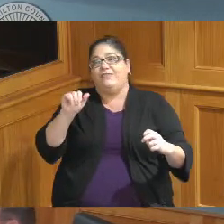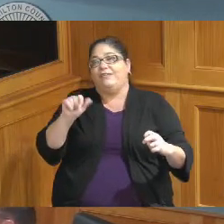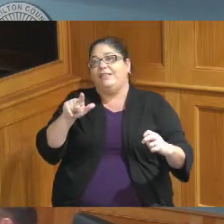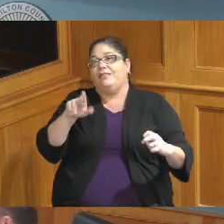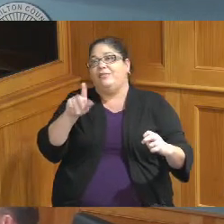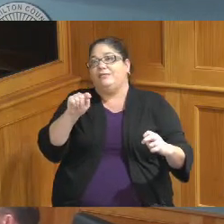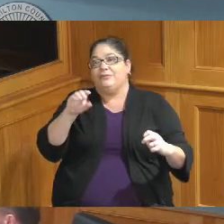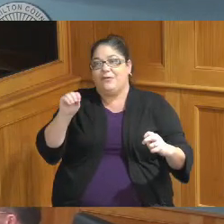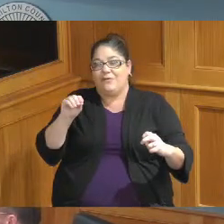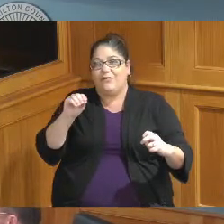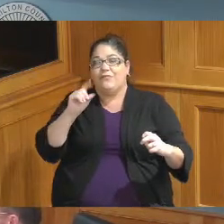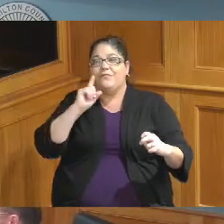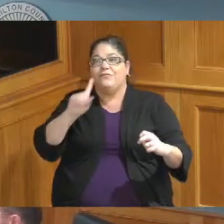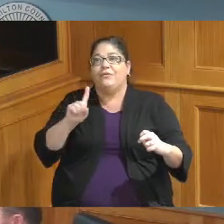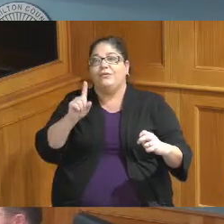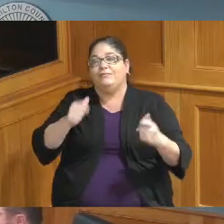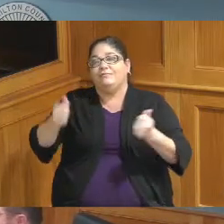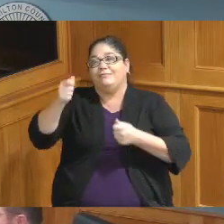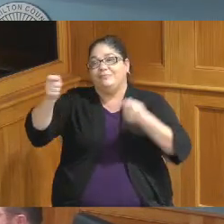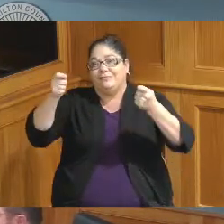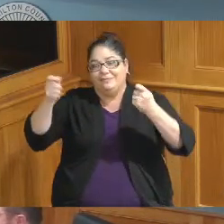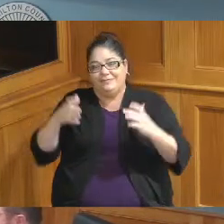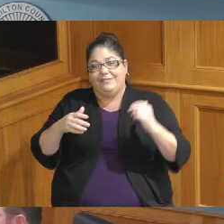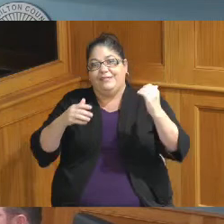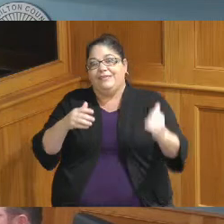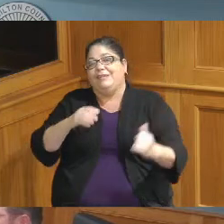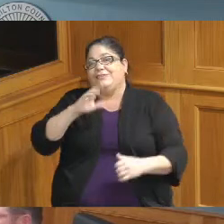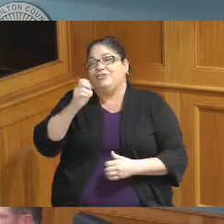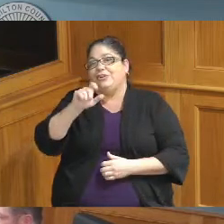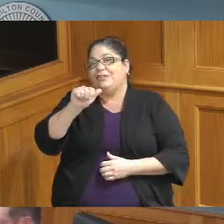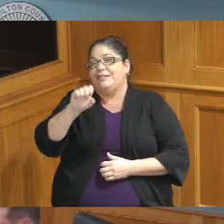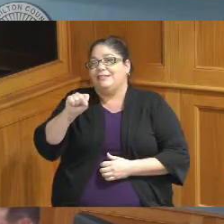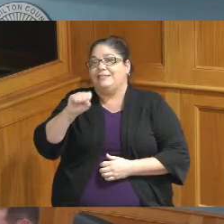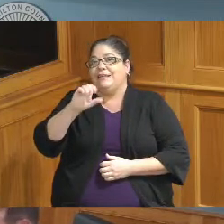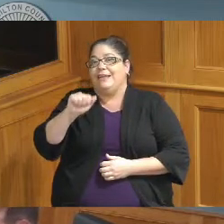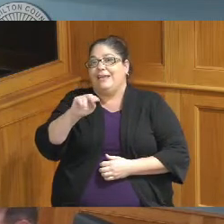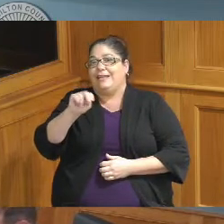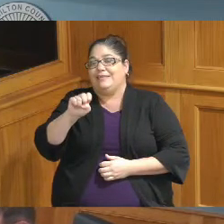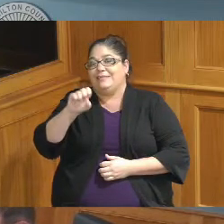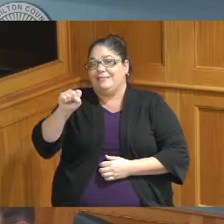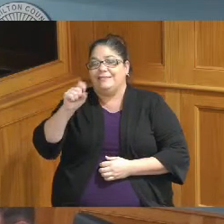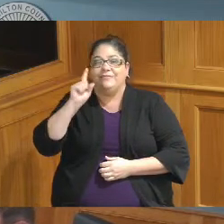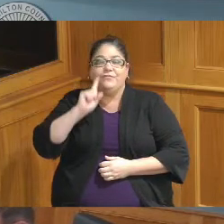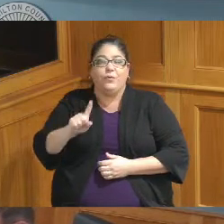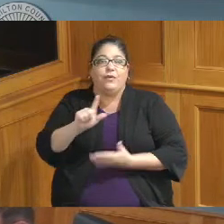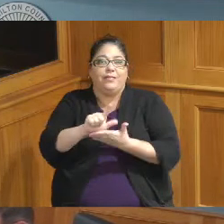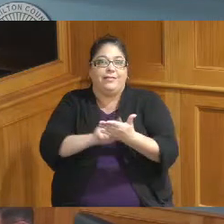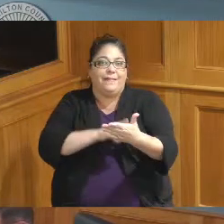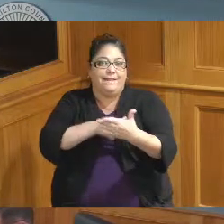County Commission President Alicia Reece we always start our our meeting off with a